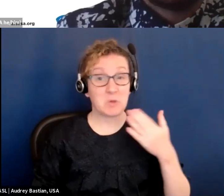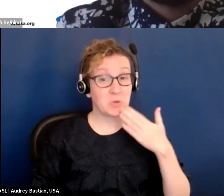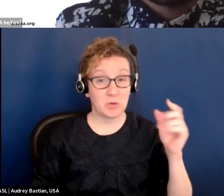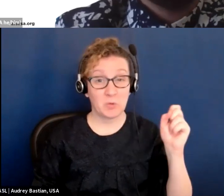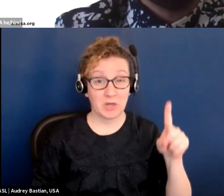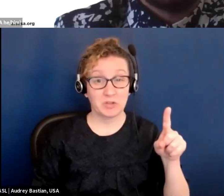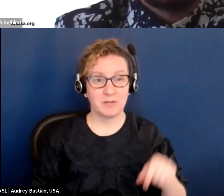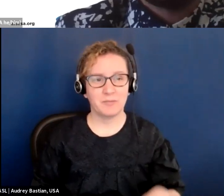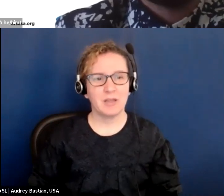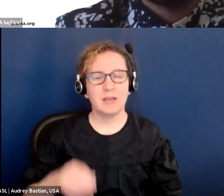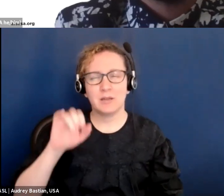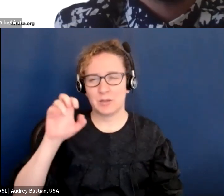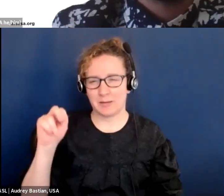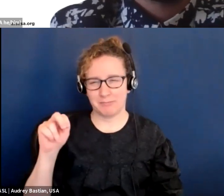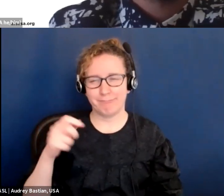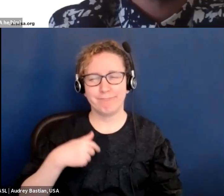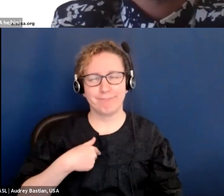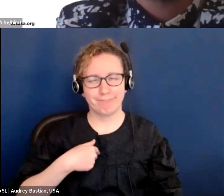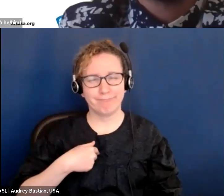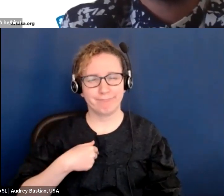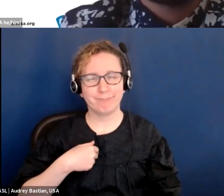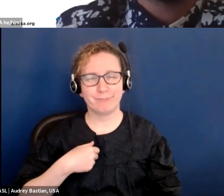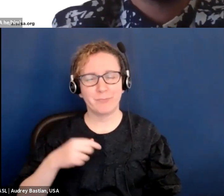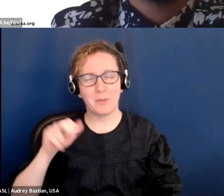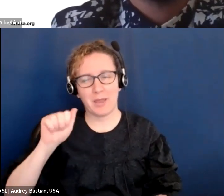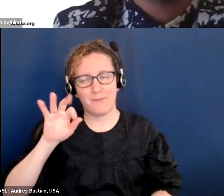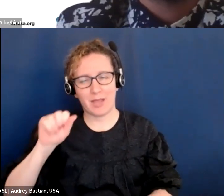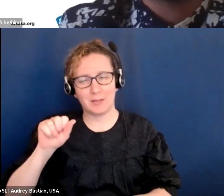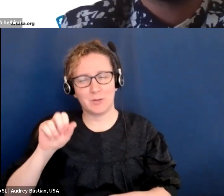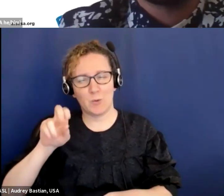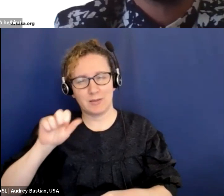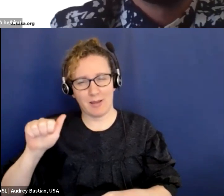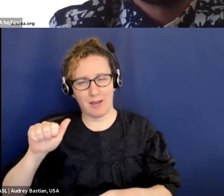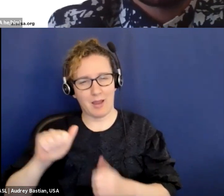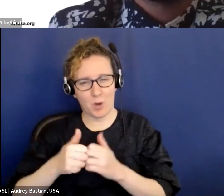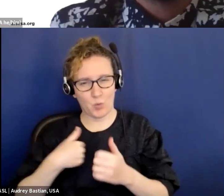From AFS USA, I could say how we would approach it. I don't